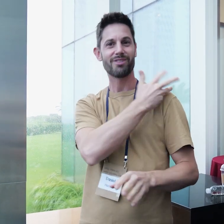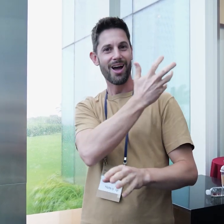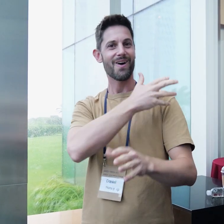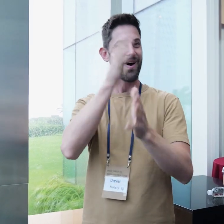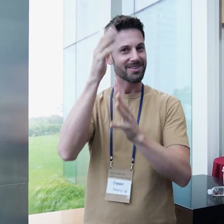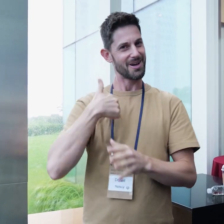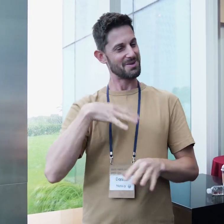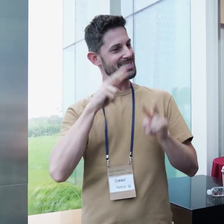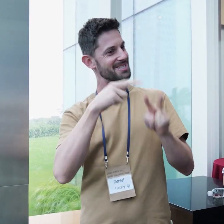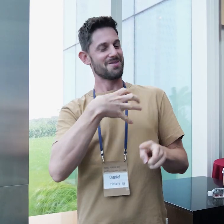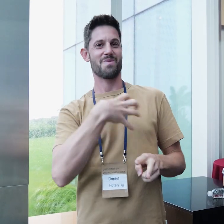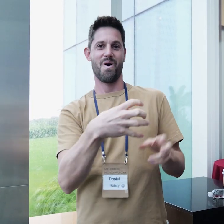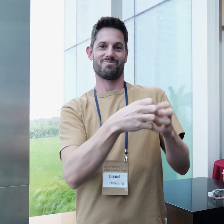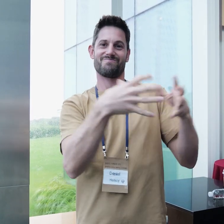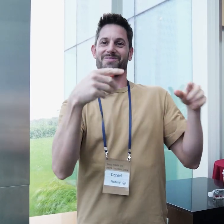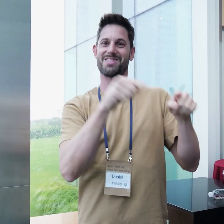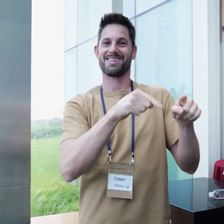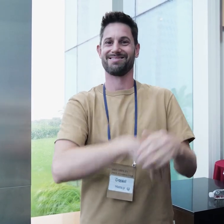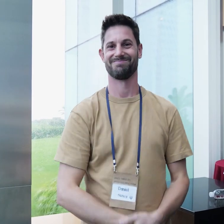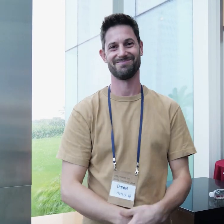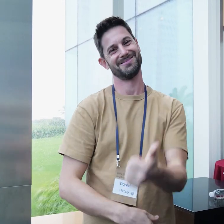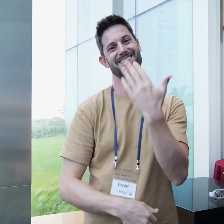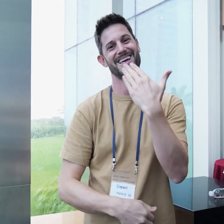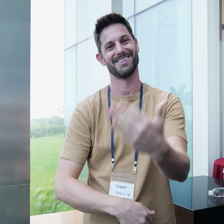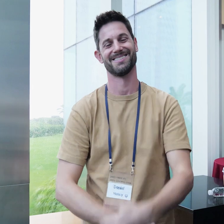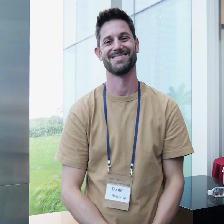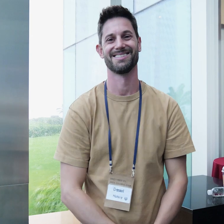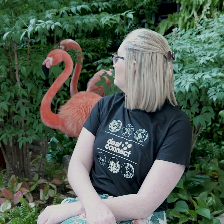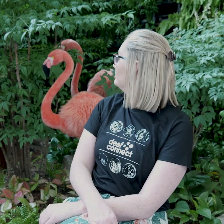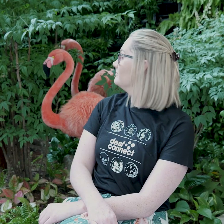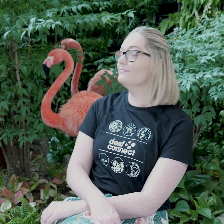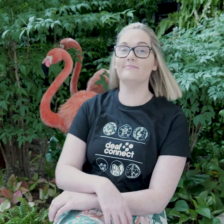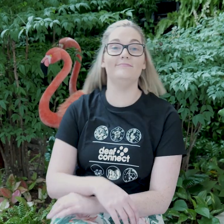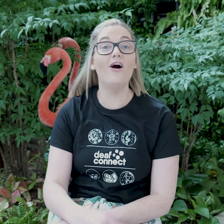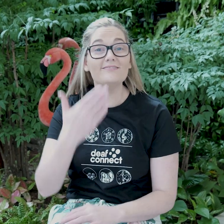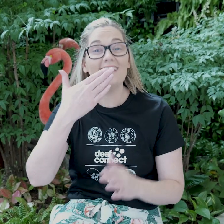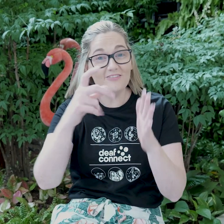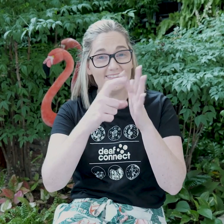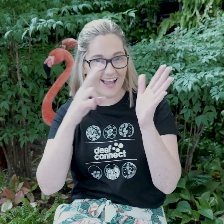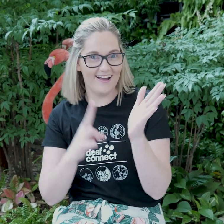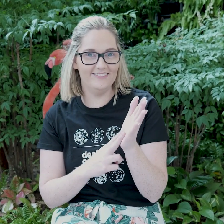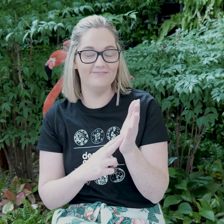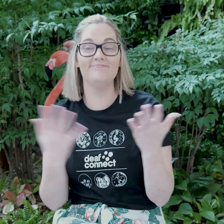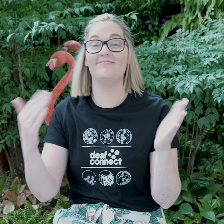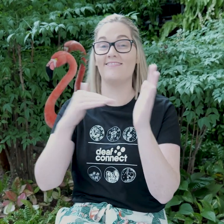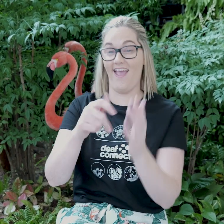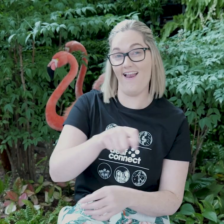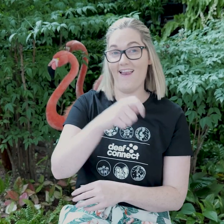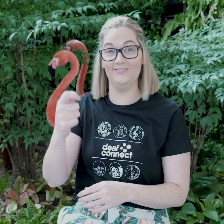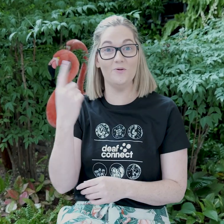and the pride we have for the Deaf community and our language. Thank you. Thanks, Daniel.